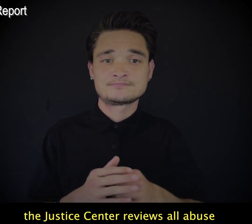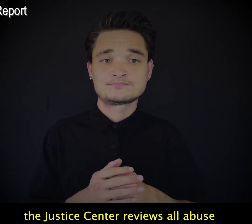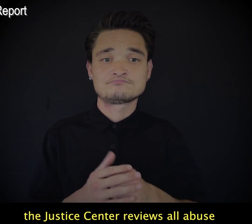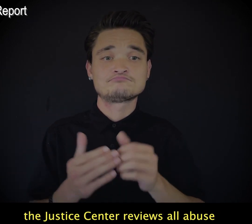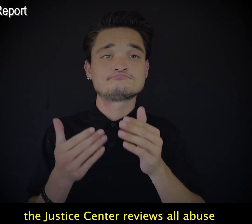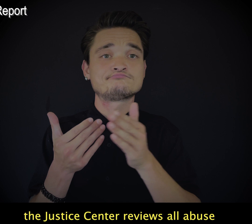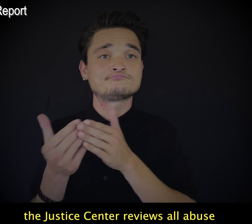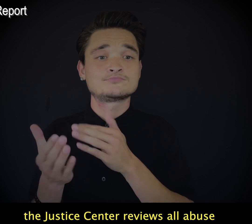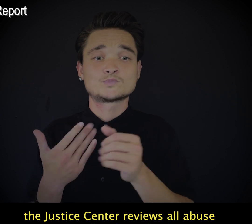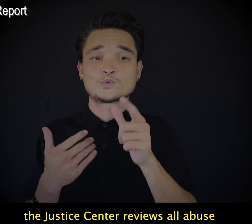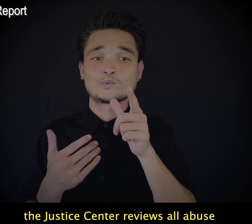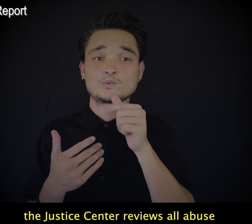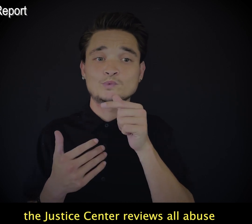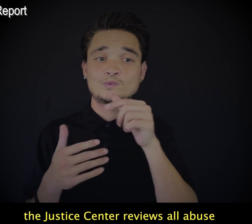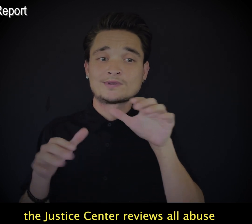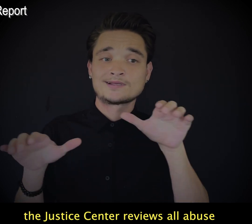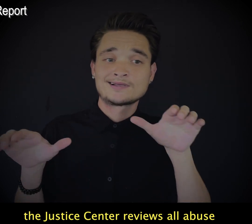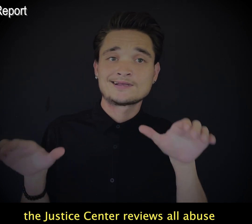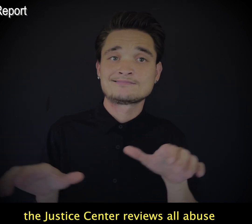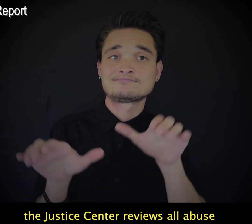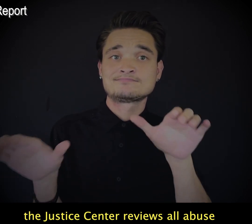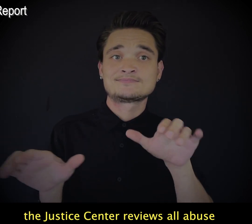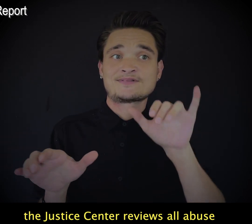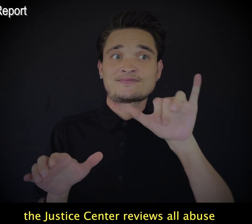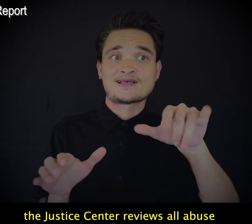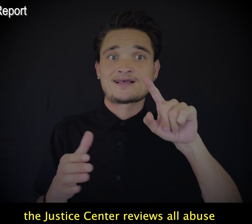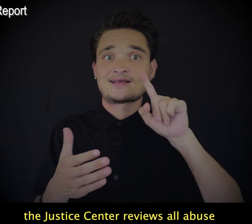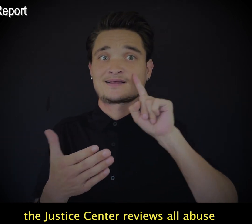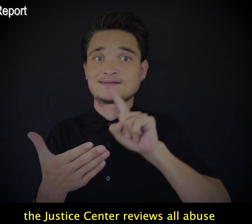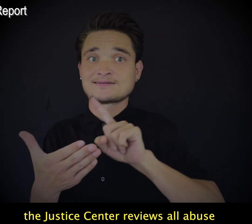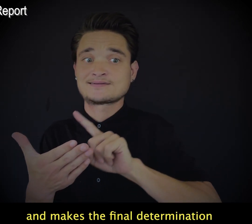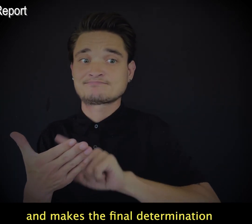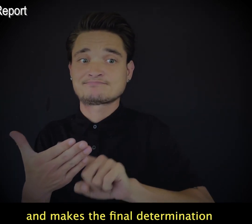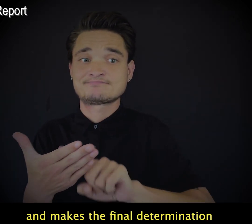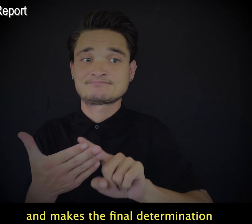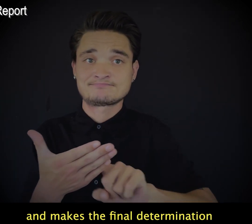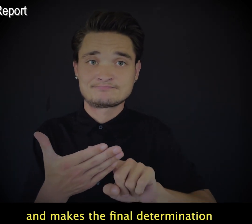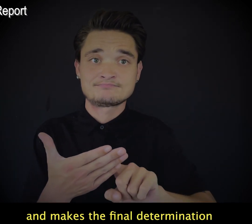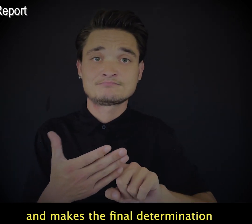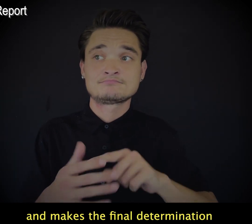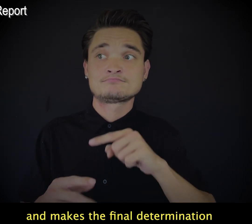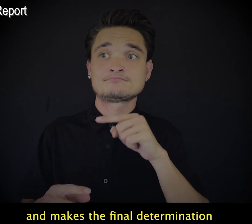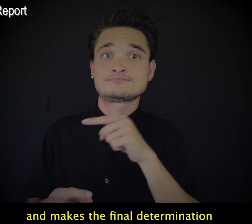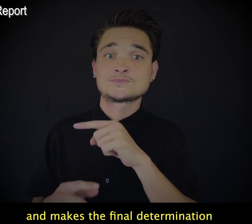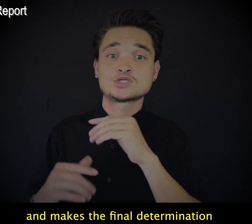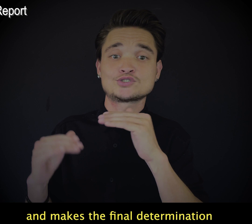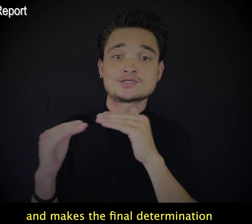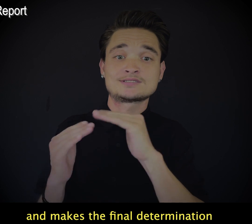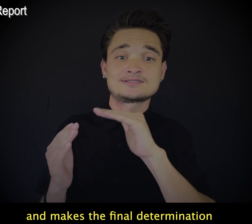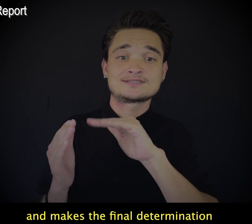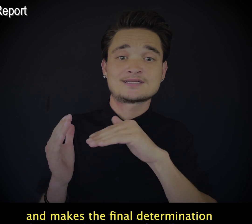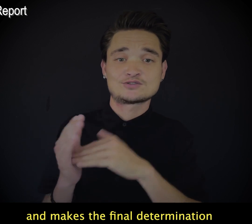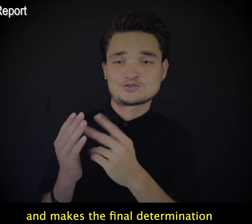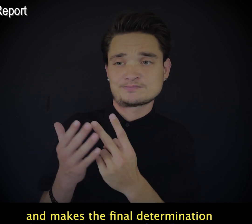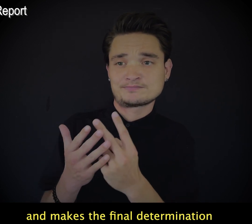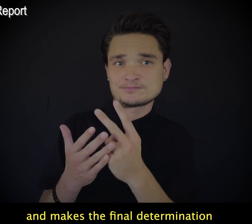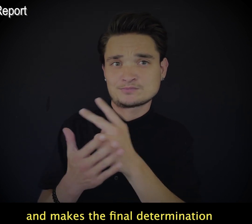the Justice Center reviews all abuse and neglect investigations and makes the final determination about whether or not the allegation